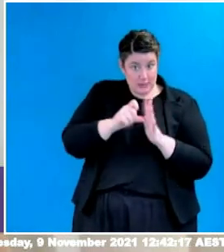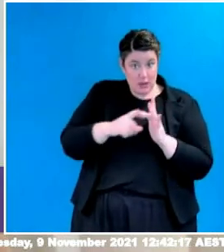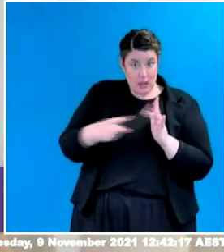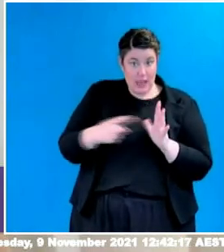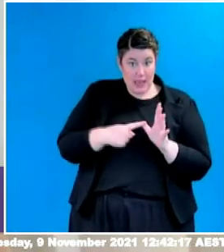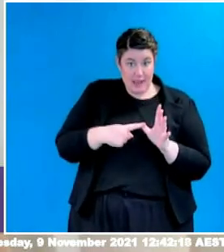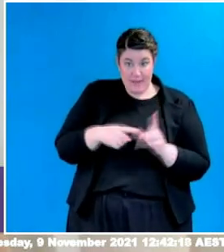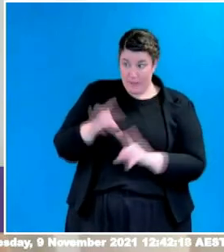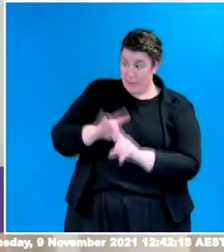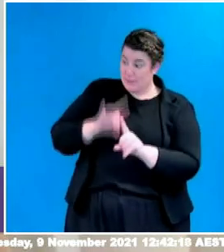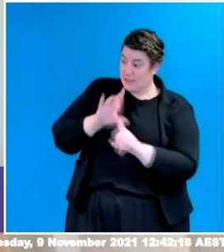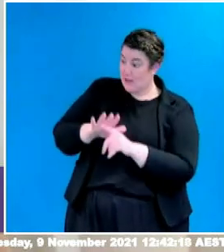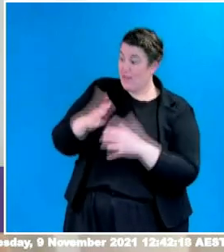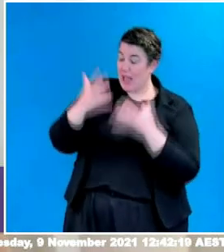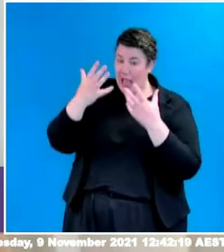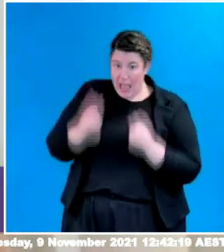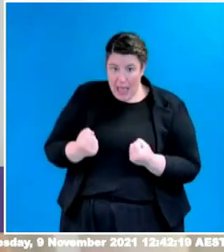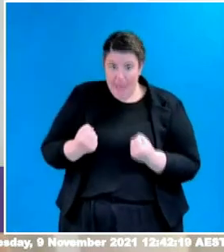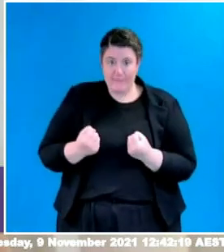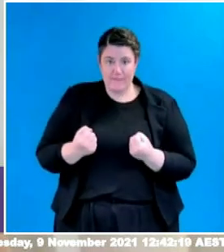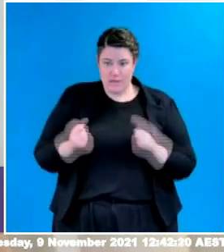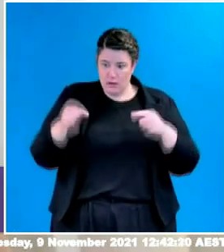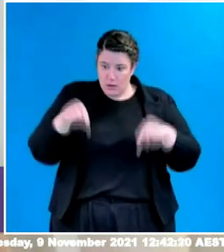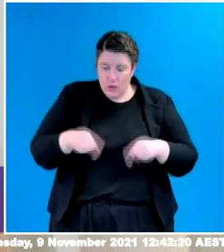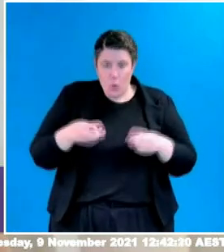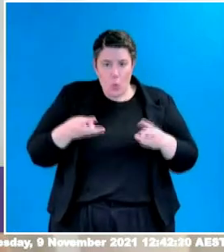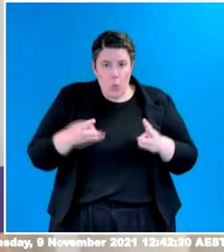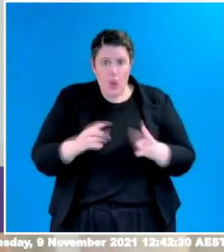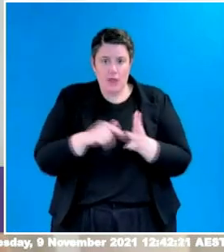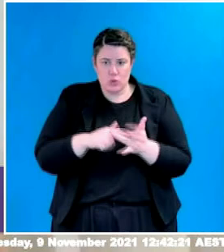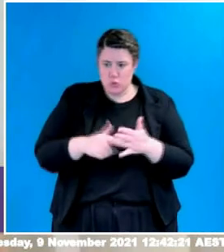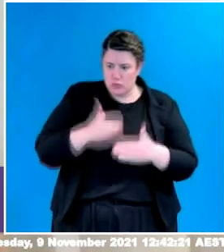not have that presence and do not have mechanisms in place to make it happen.